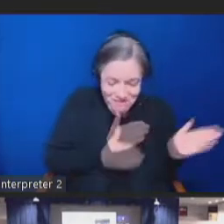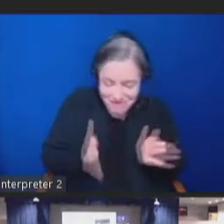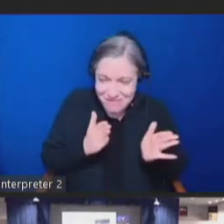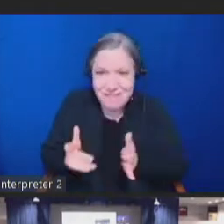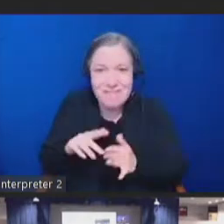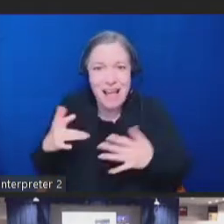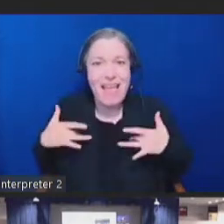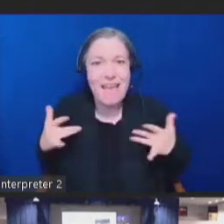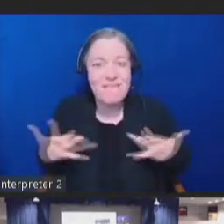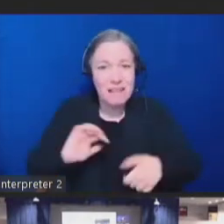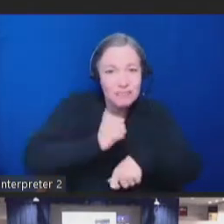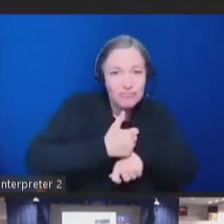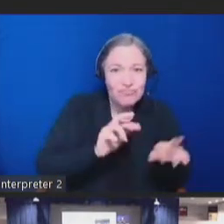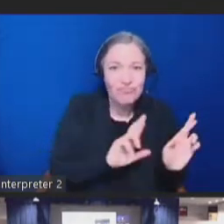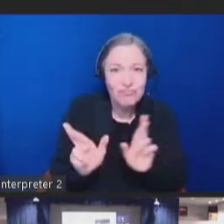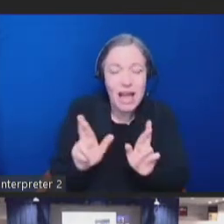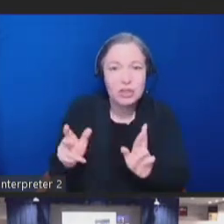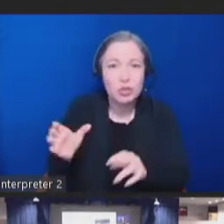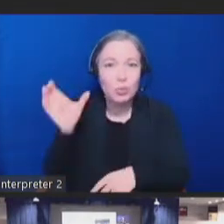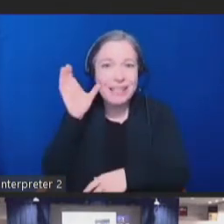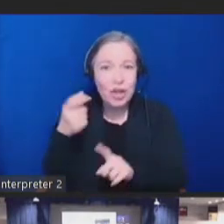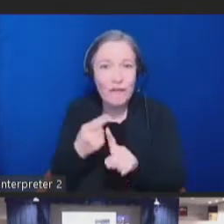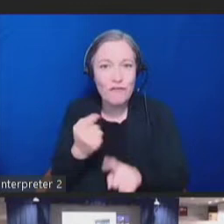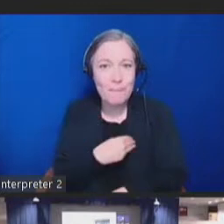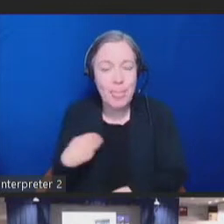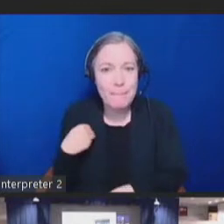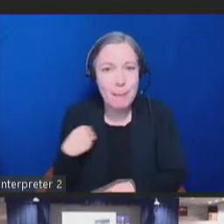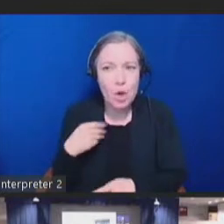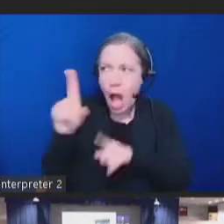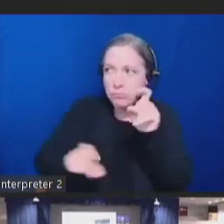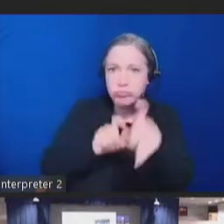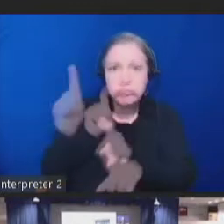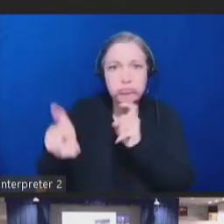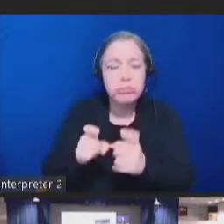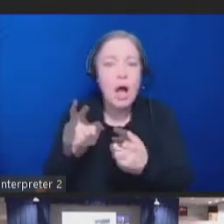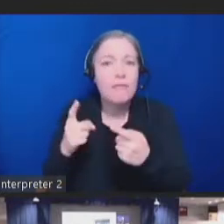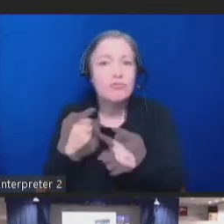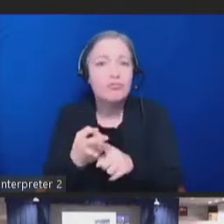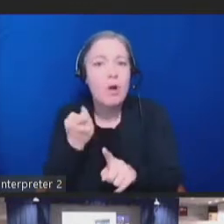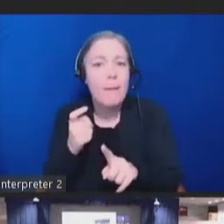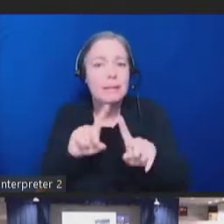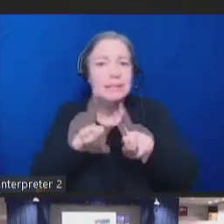ask questions of high-level public and non-profit sector leaders. And members,